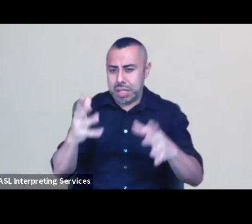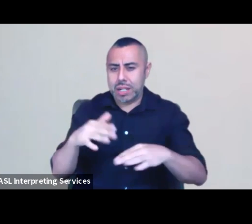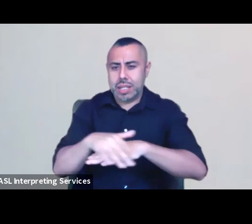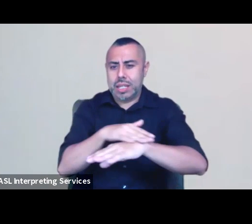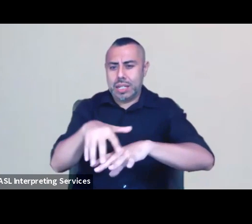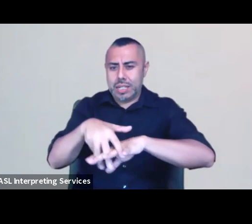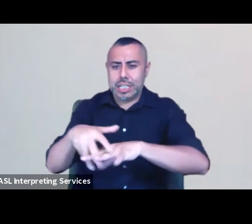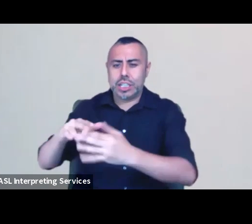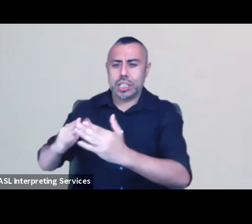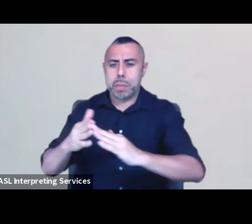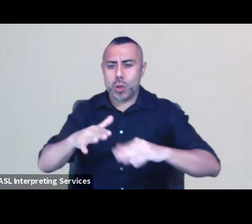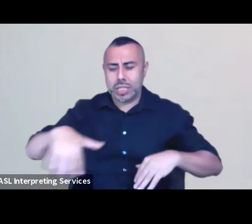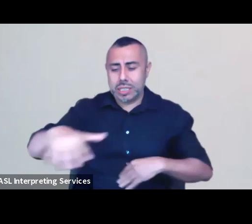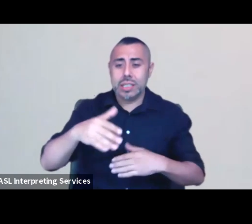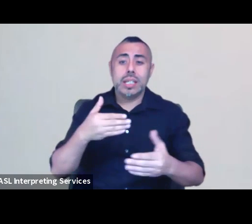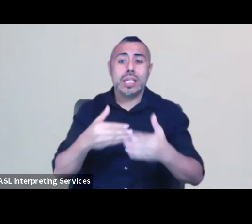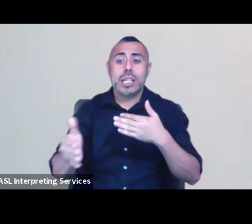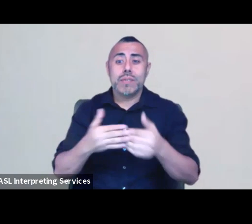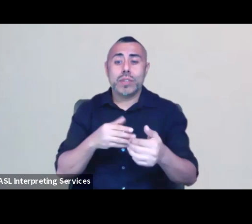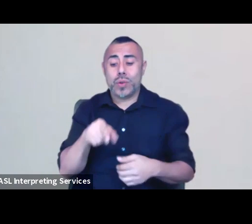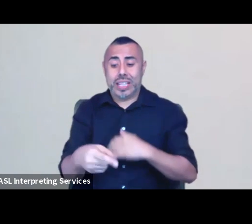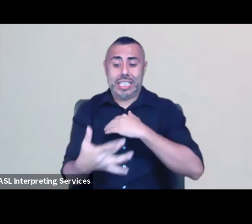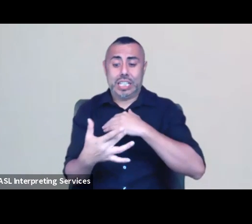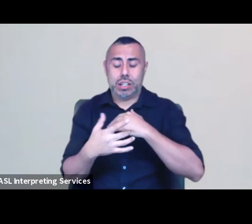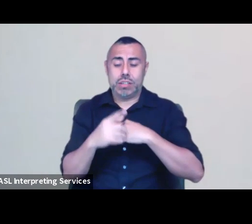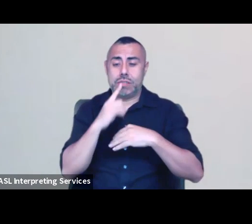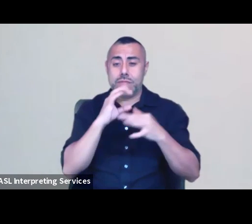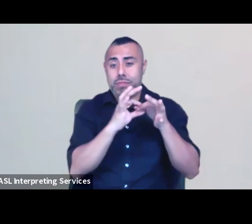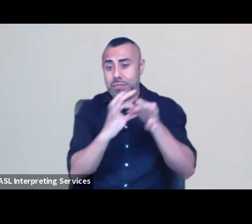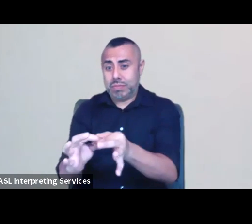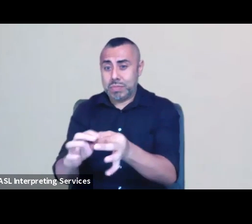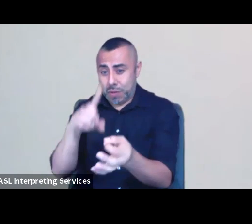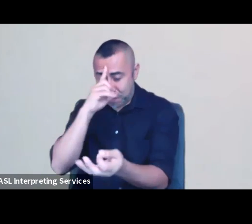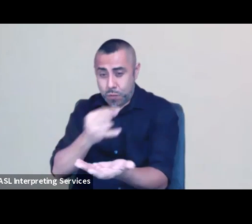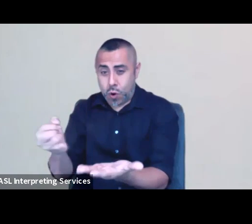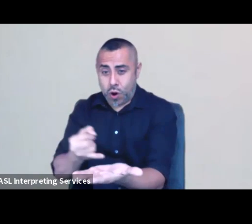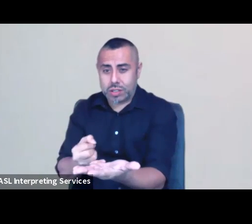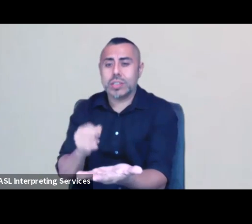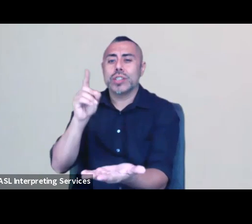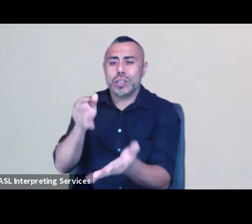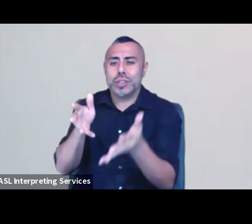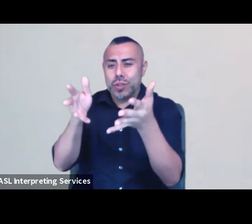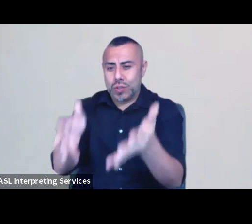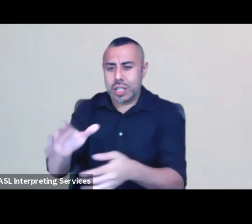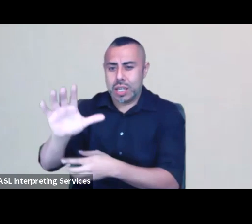to much of the arts we are here to talk about, leave significant carbon footprints contributing to changing climates